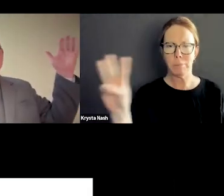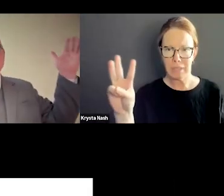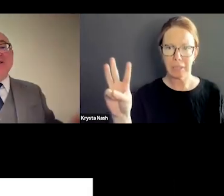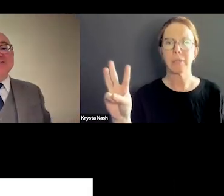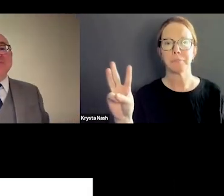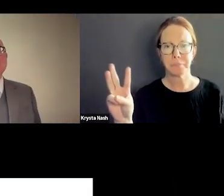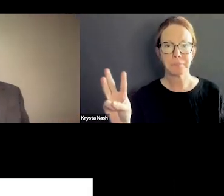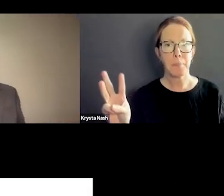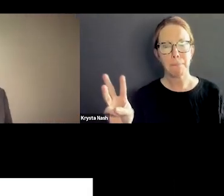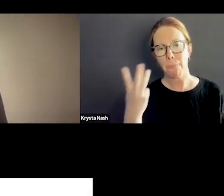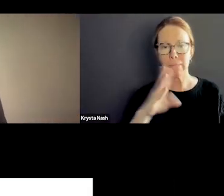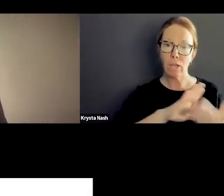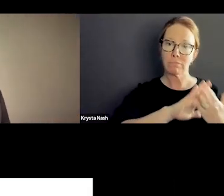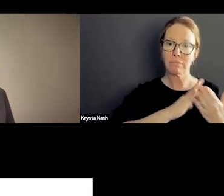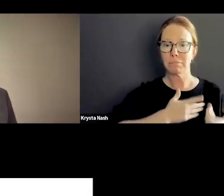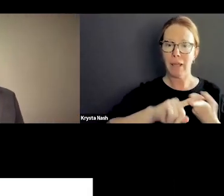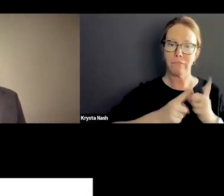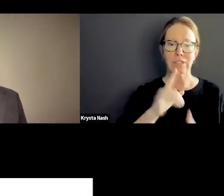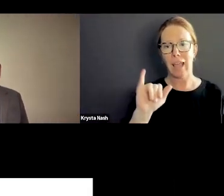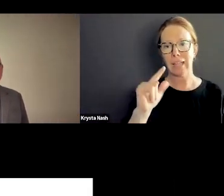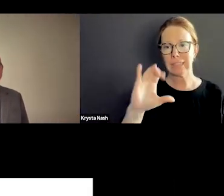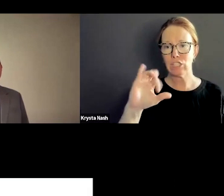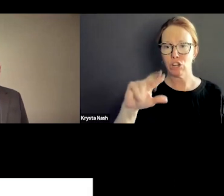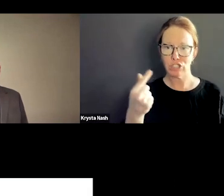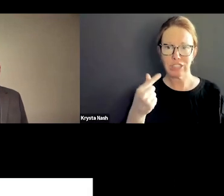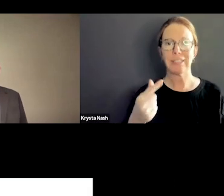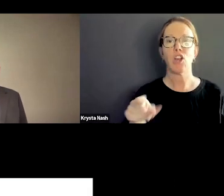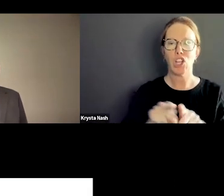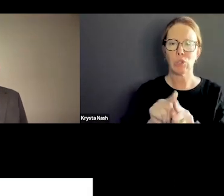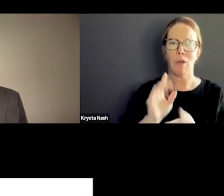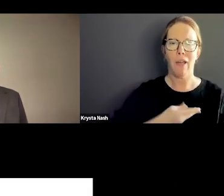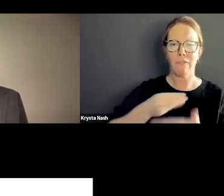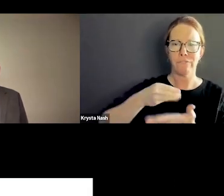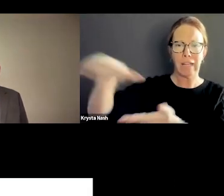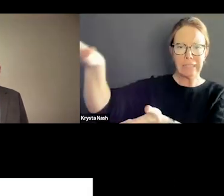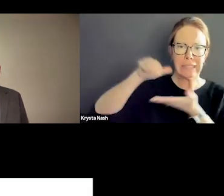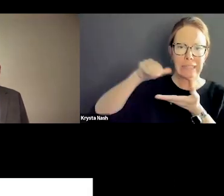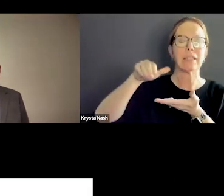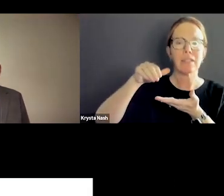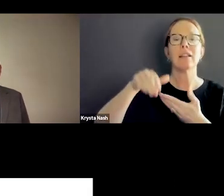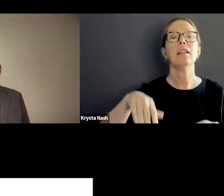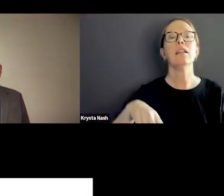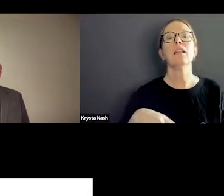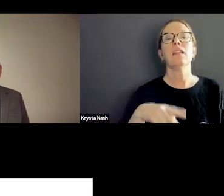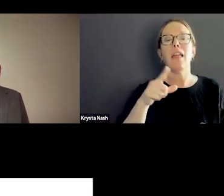do a shout out to my friends at Ikeji, who is also our funding agency. As I mentioned, that same organization is connected to the Division of Addiction